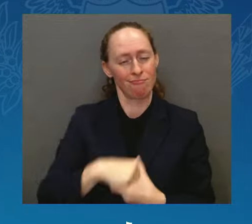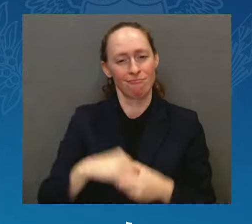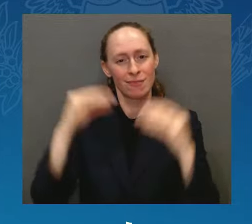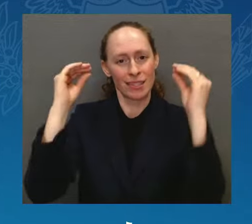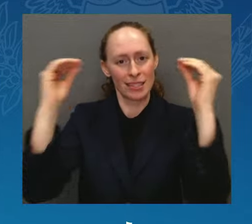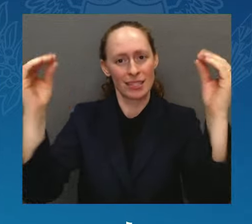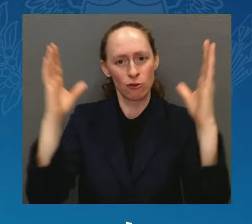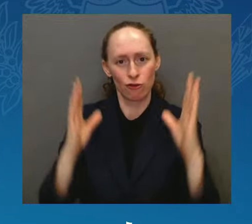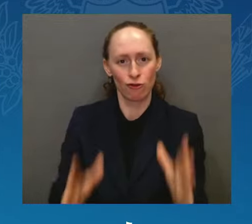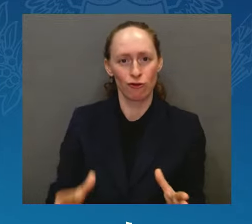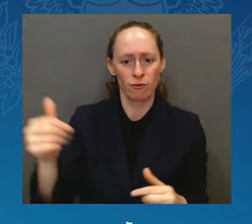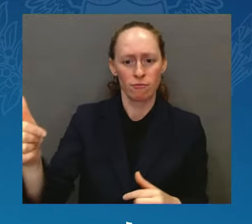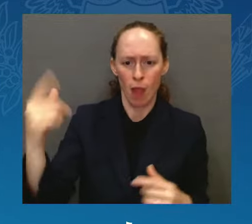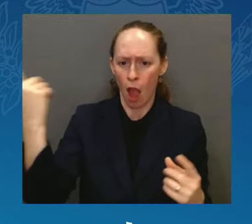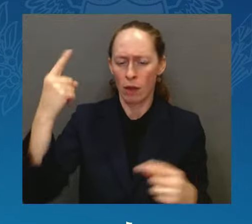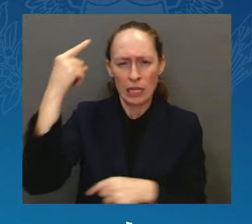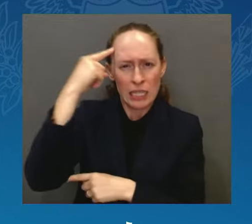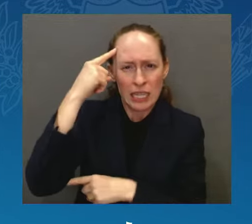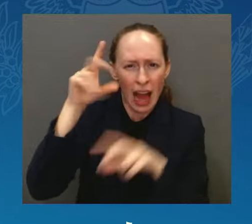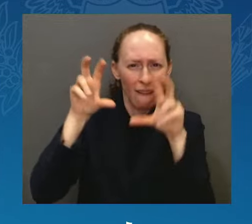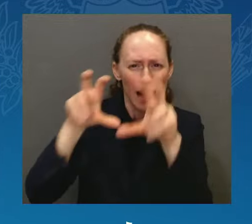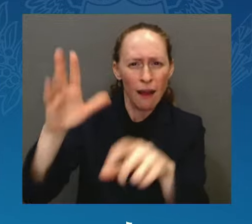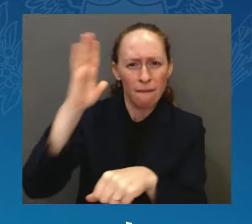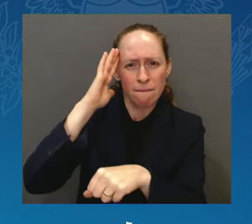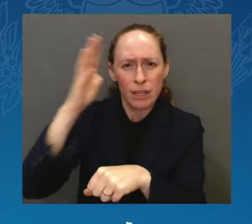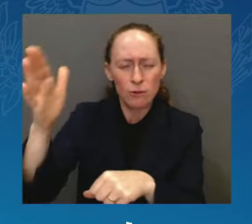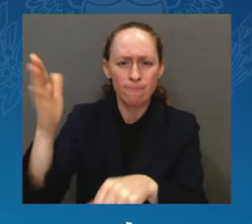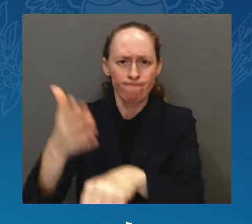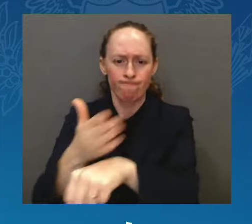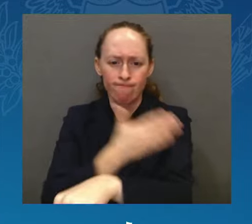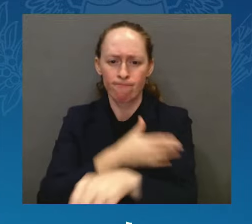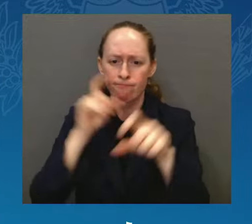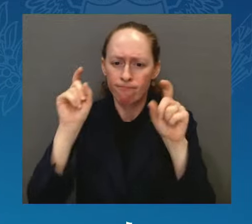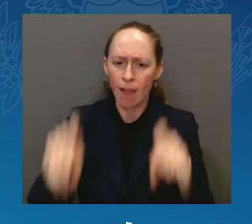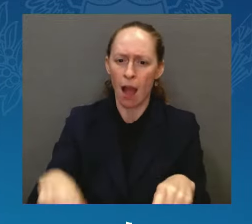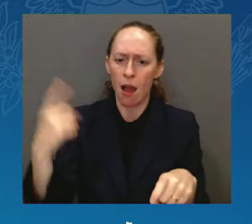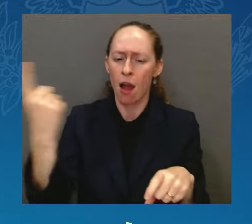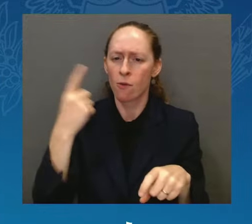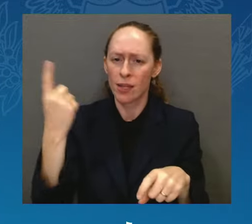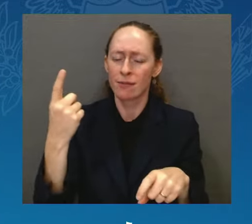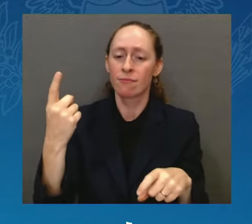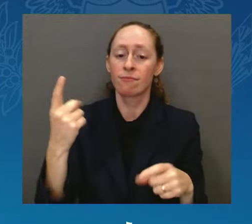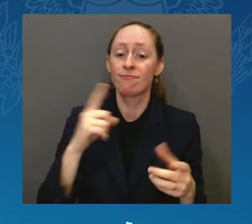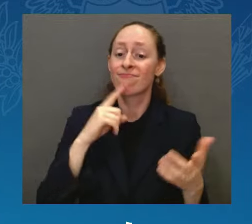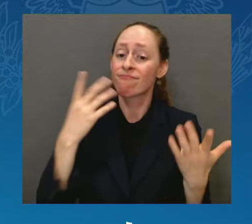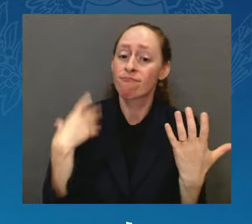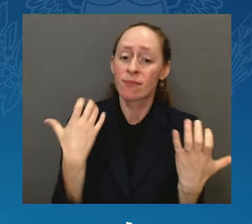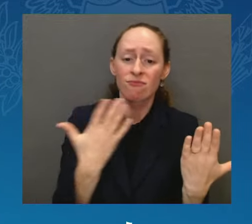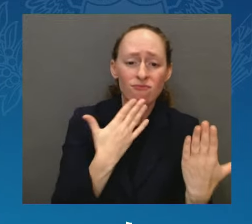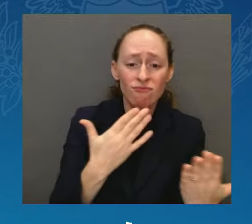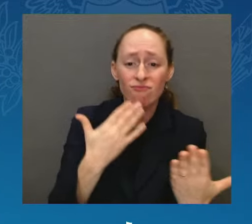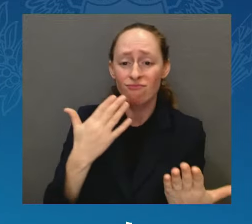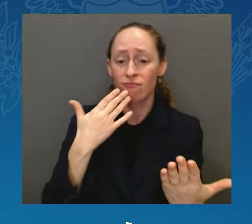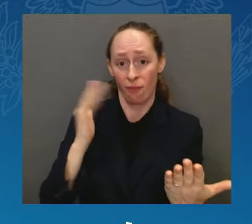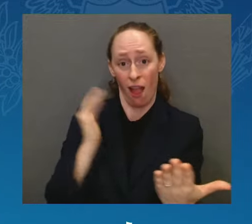And so, in front of all of our friends, Dr. Jill Biden, I want to thank you for your leadership and bringing us together this afternoon.